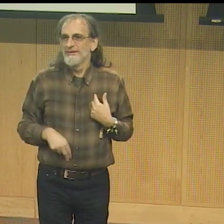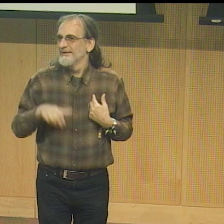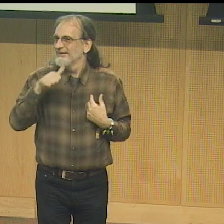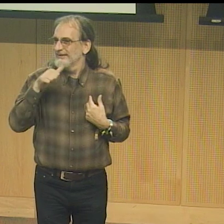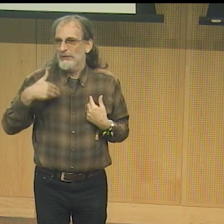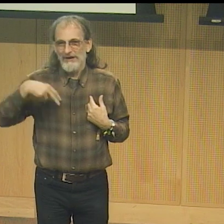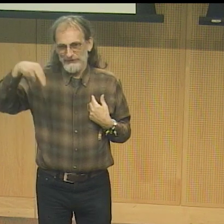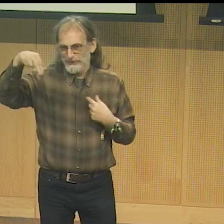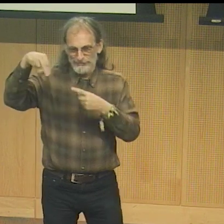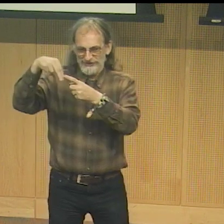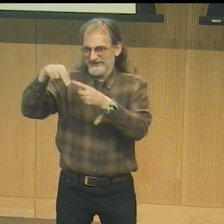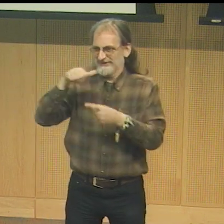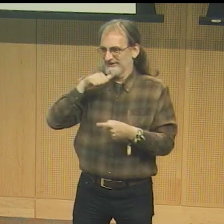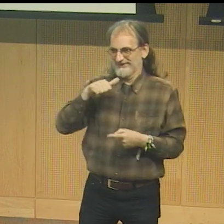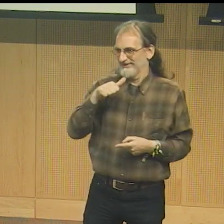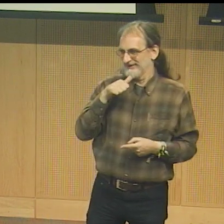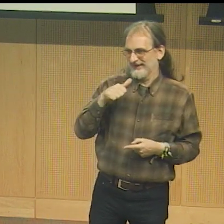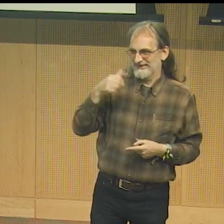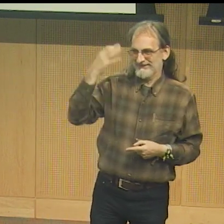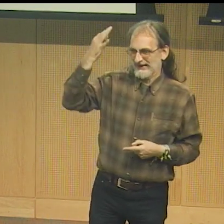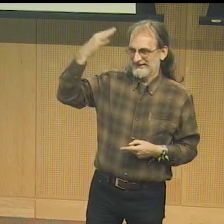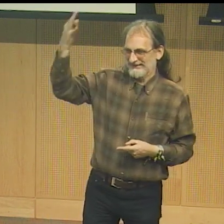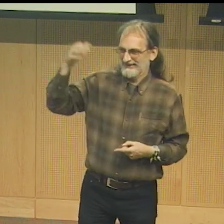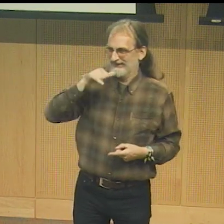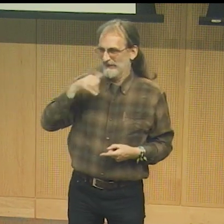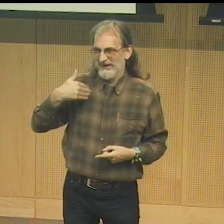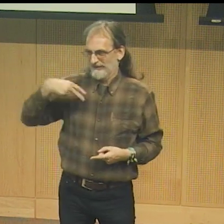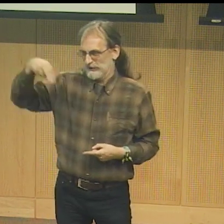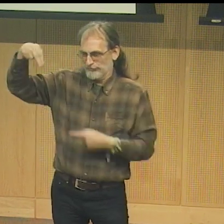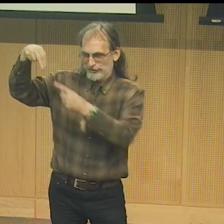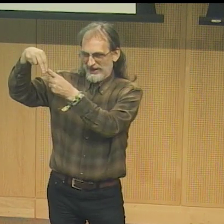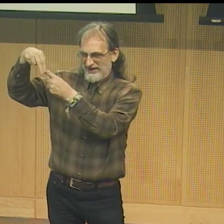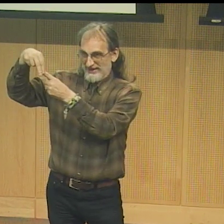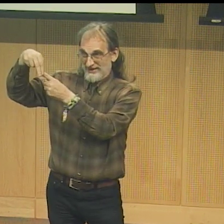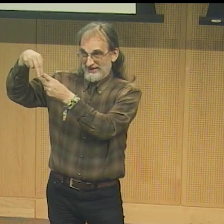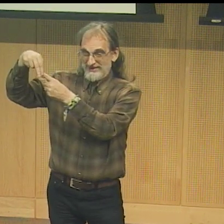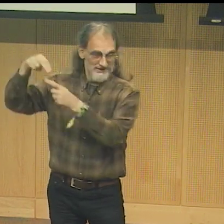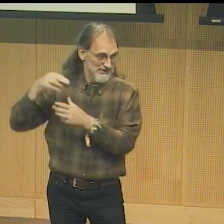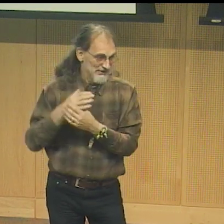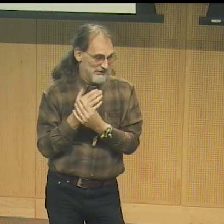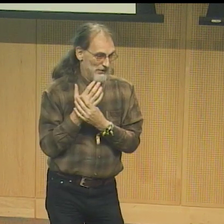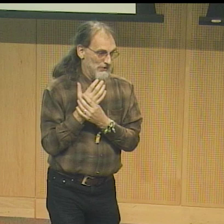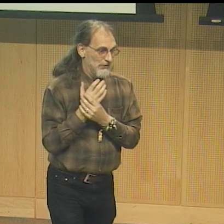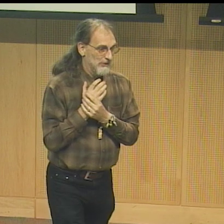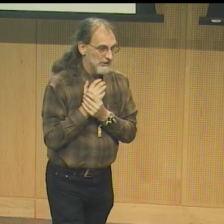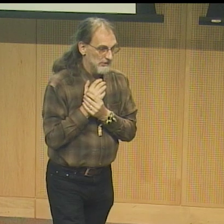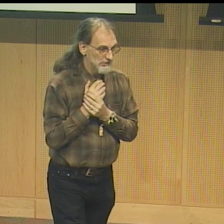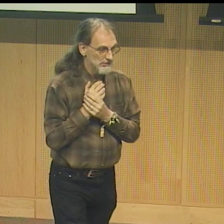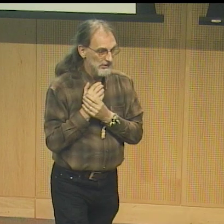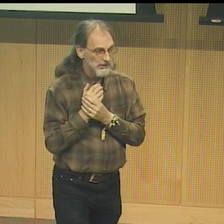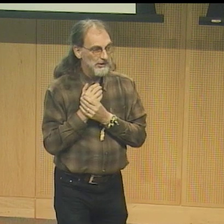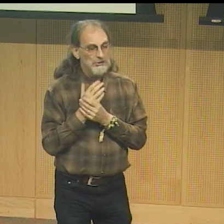That's impossible because you're embedded in an inherently political system. There is no such thing as neutral.